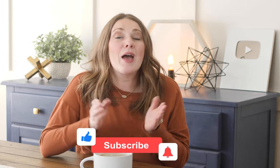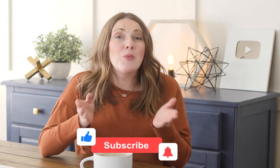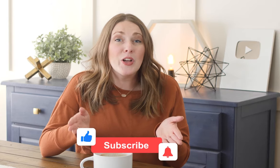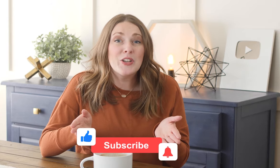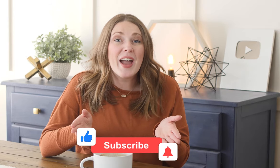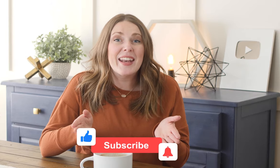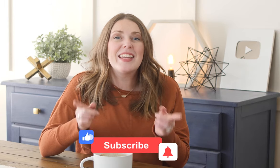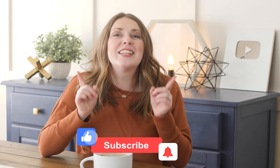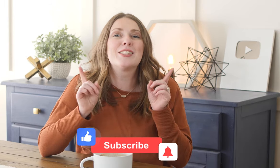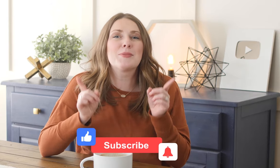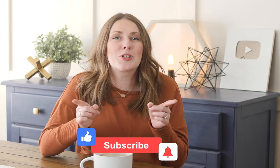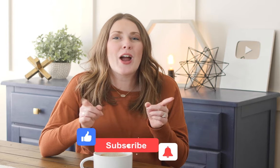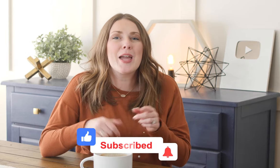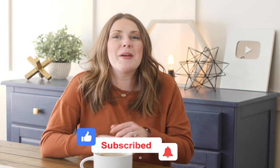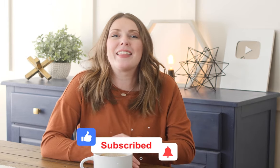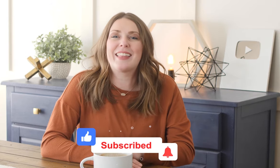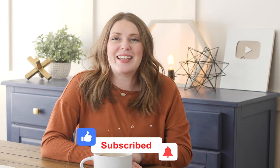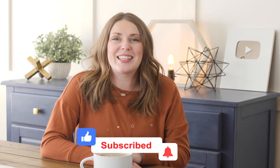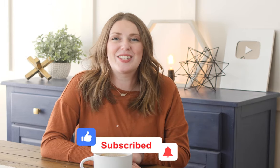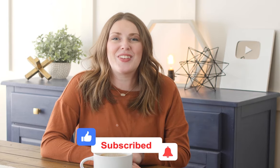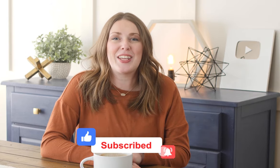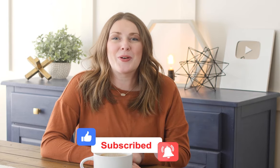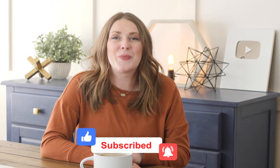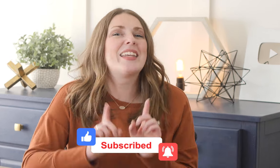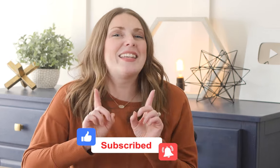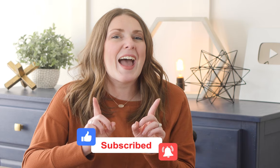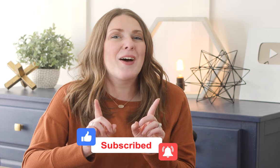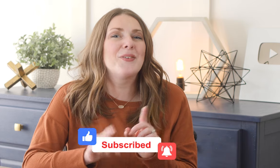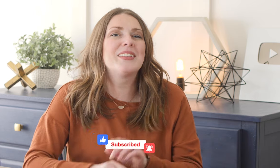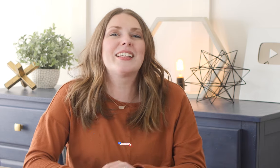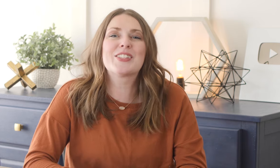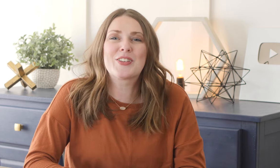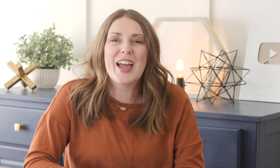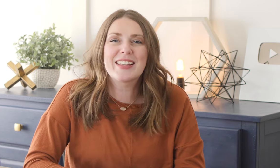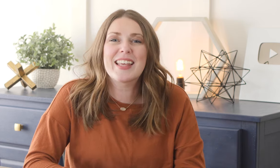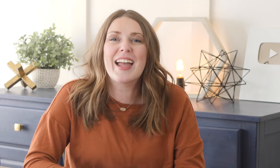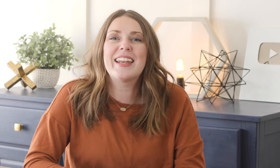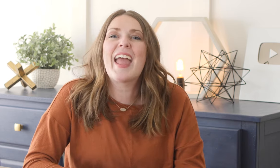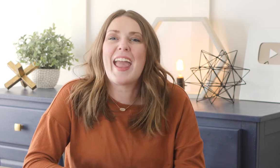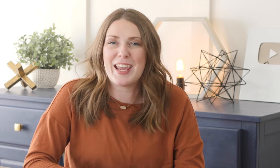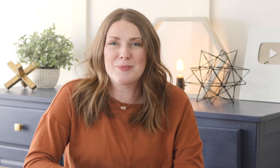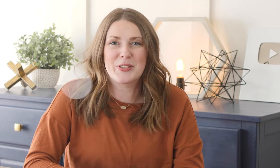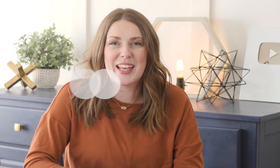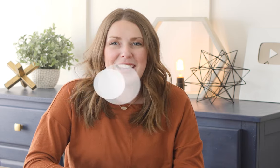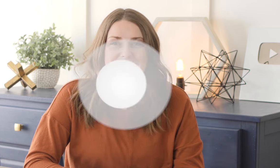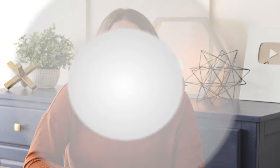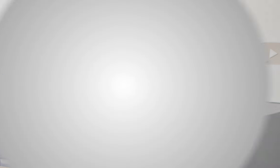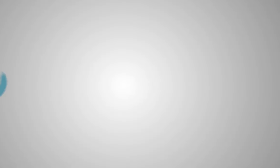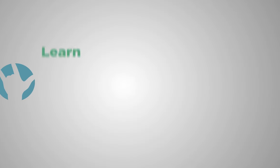And while you're at it, subscribe and like this video. Now let's learn how to sign animal signs.